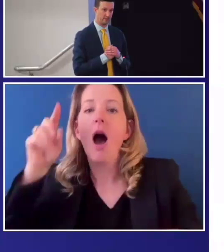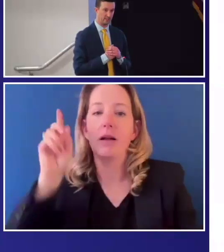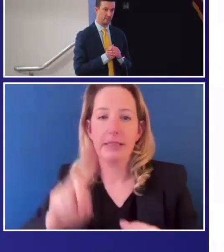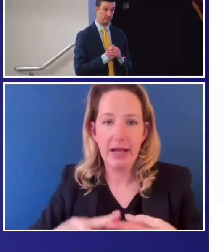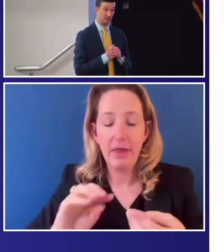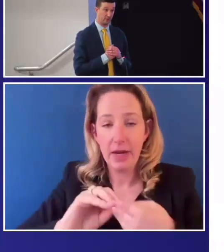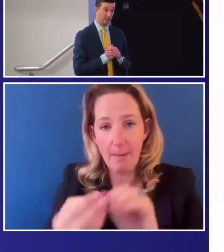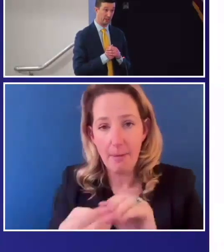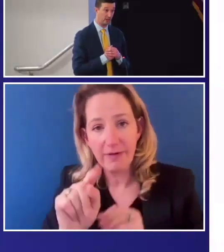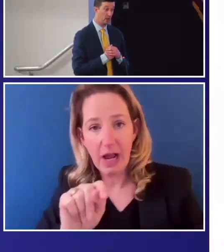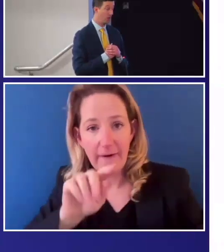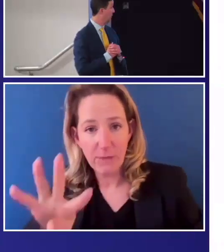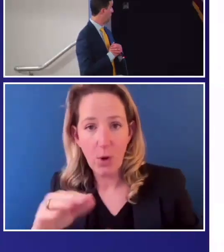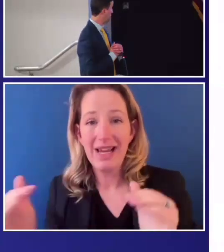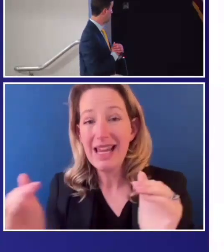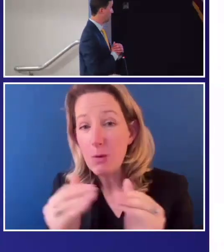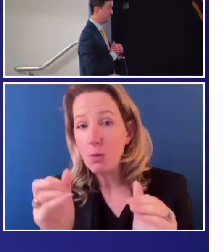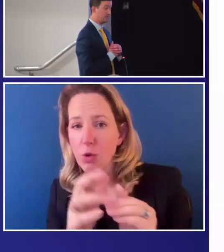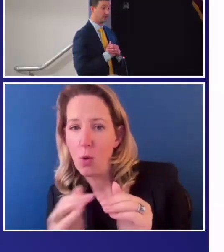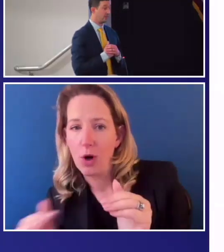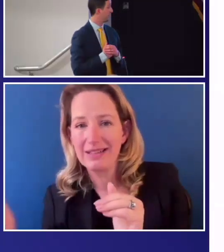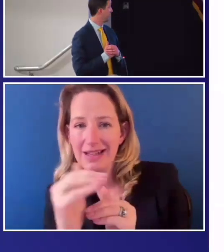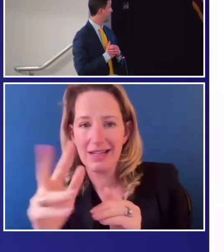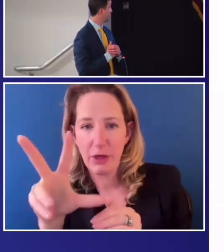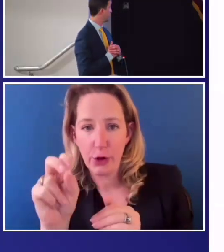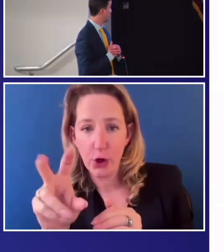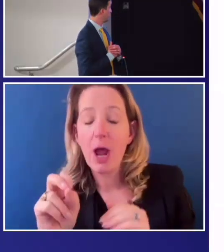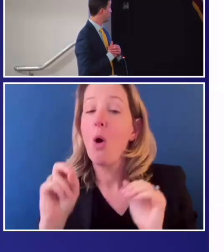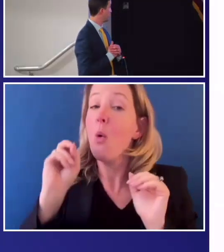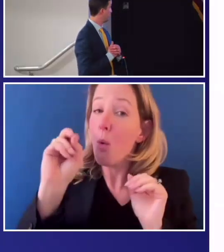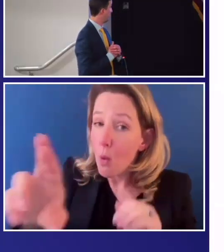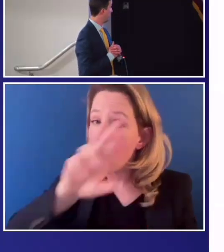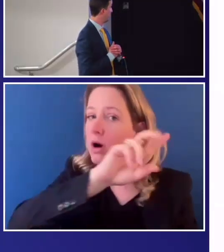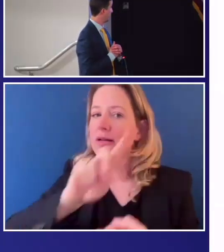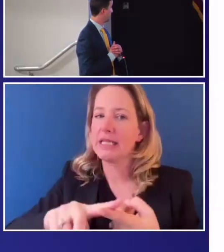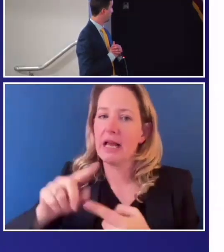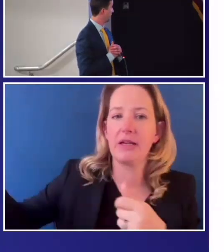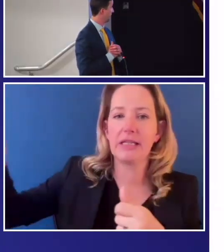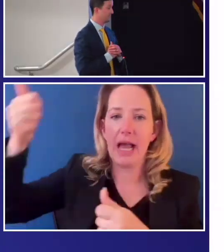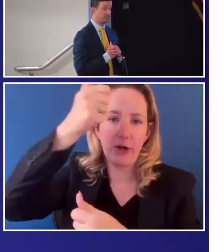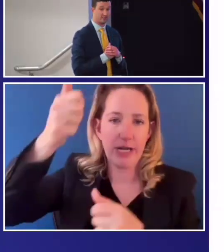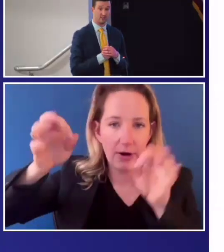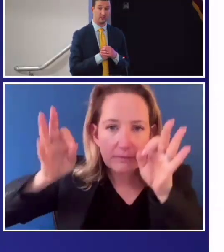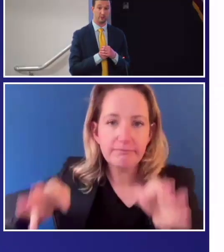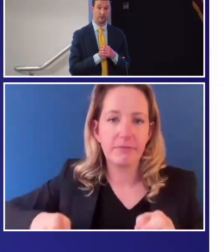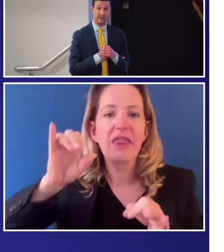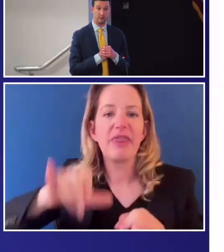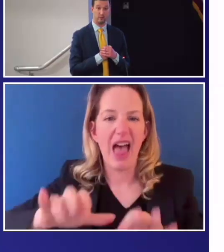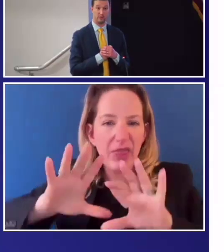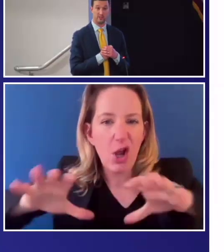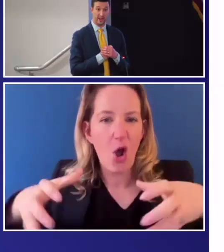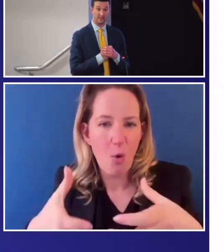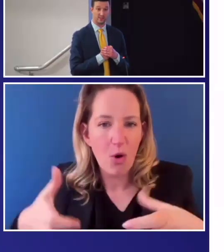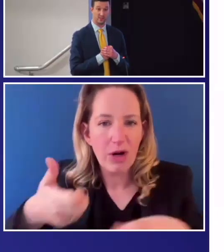exceeds 30, or until the Secretary determines that the cohort has reached a statistically reliable size.